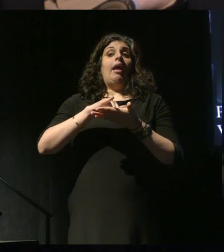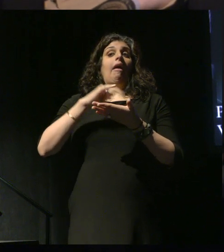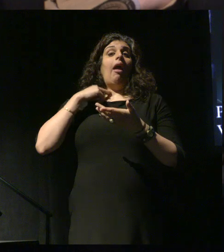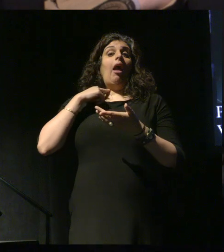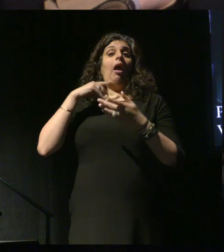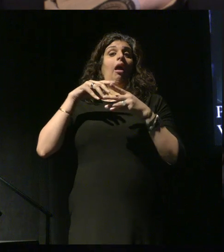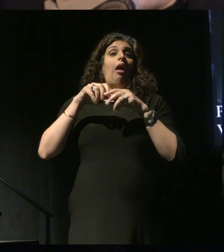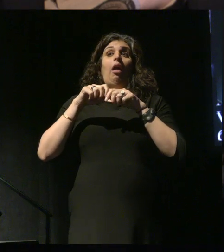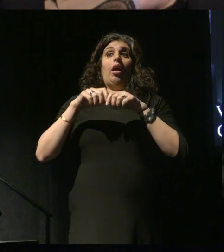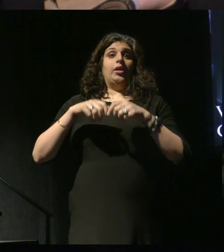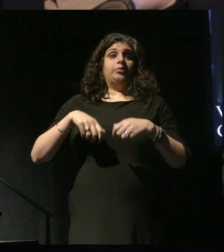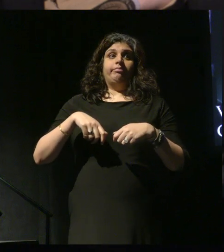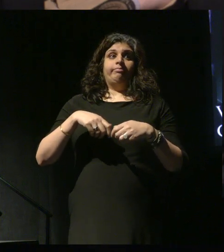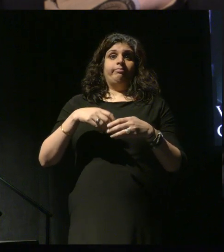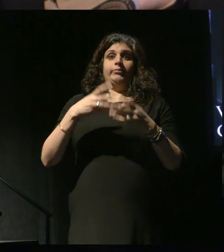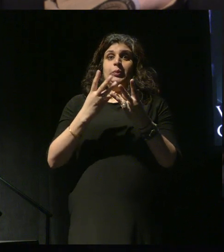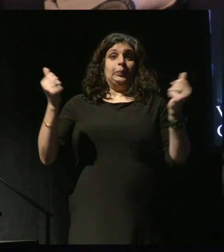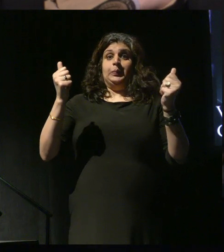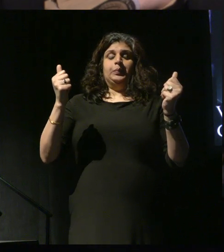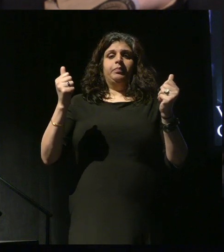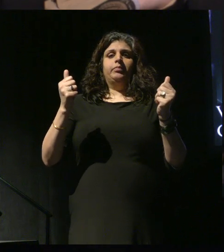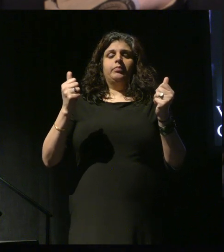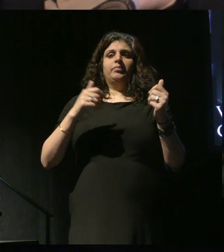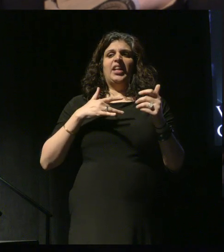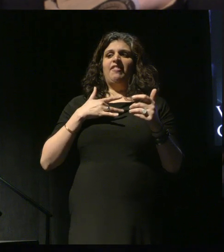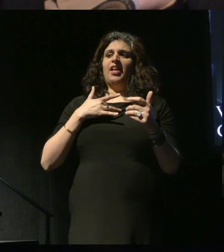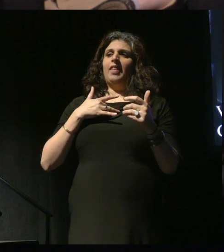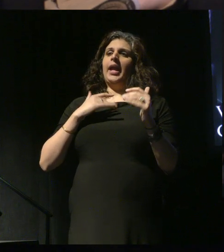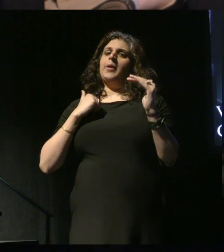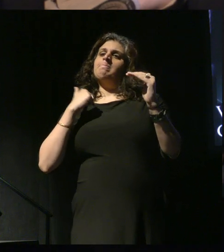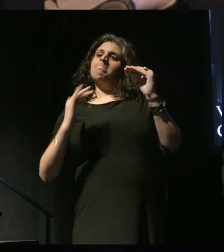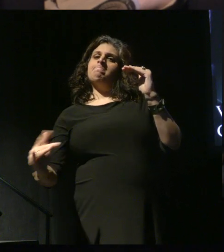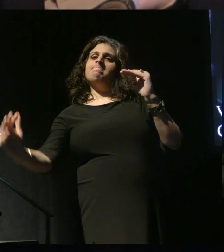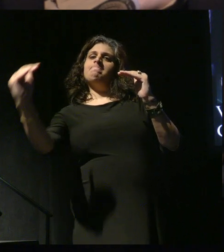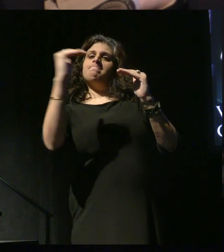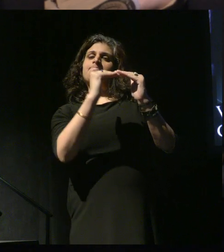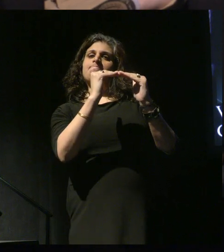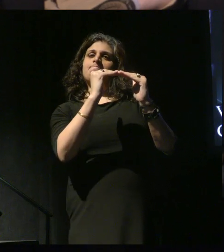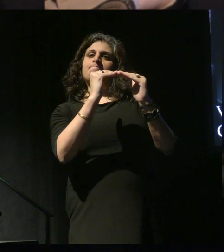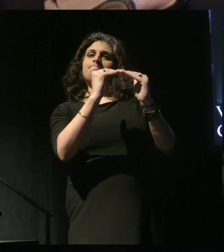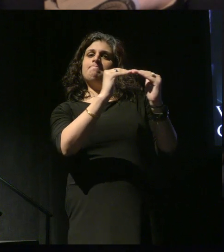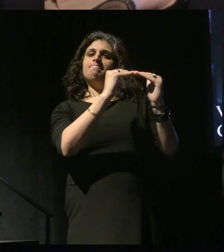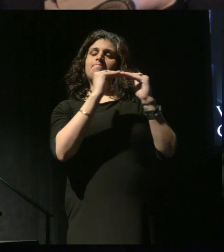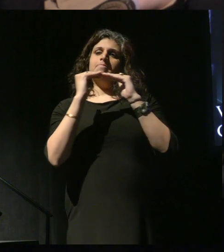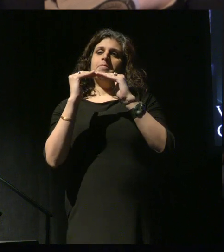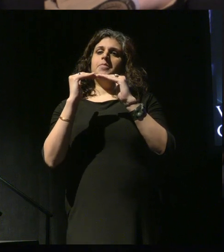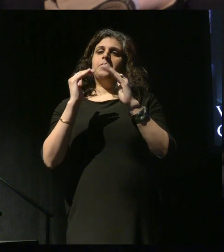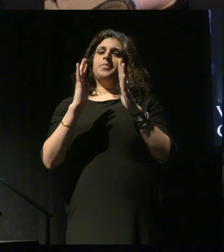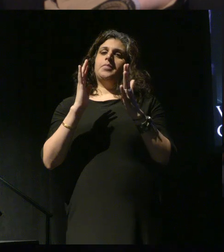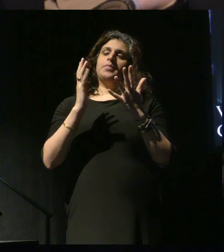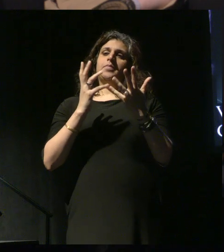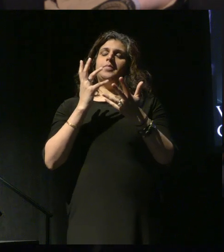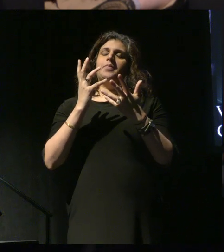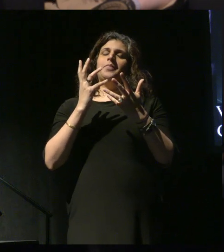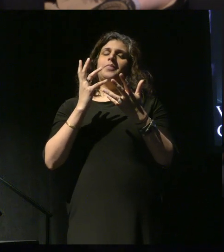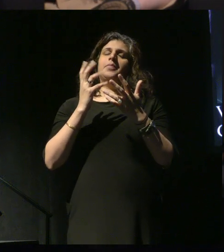the, you know, the playing field, right? To narrate from, to there's this wonderful